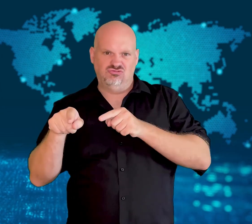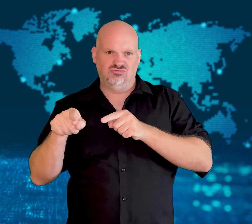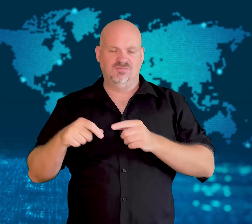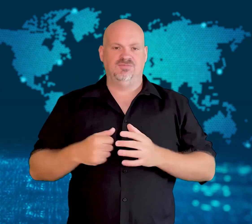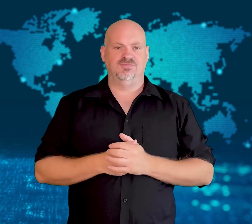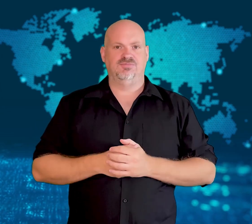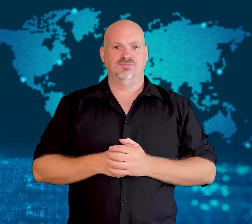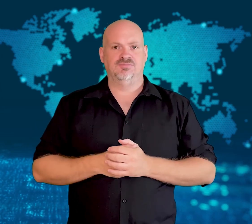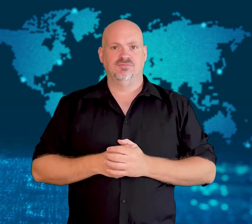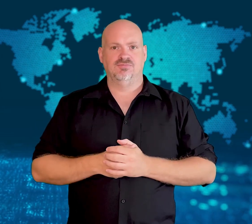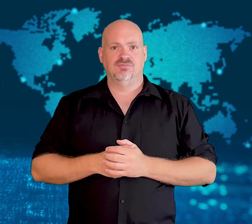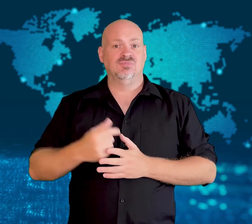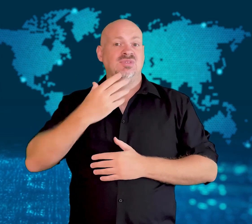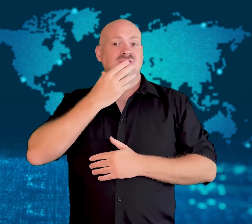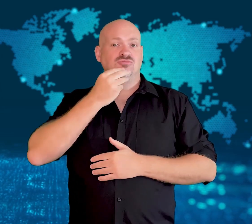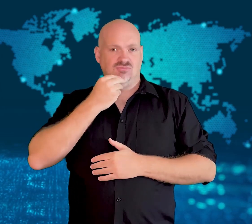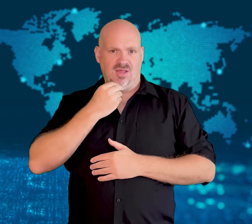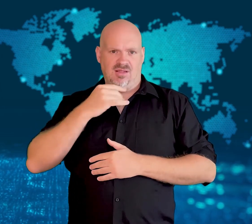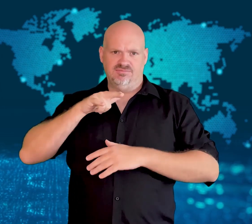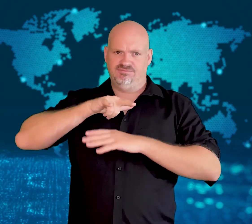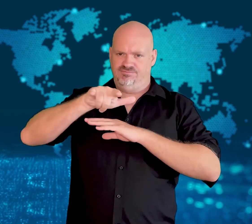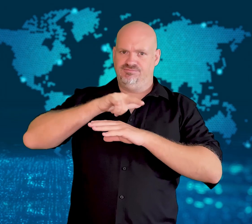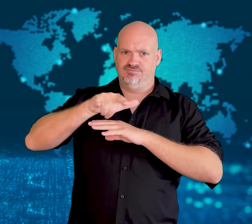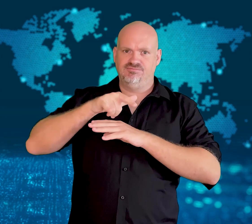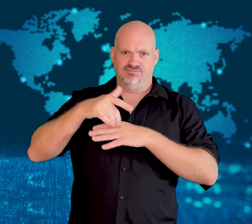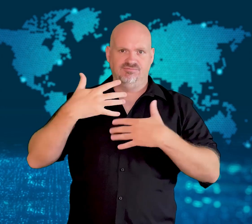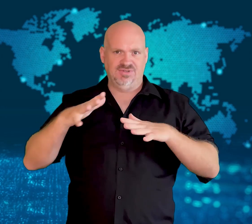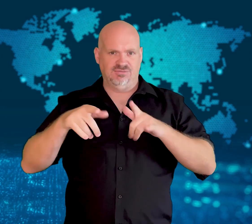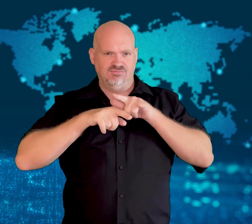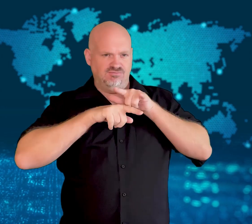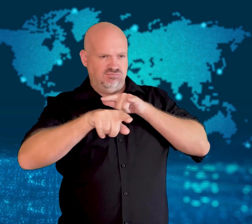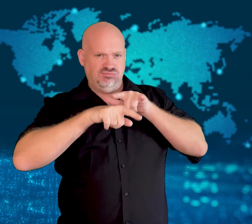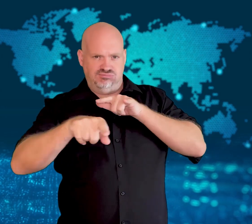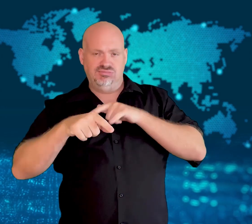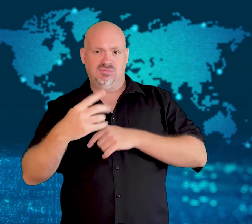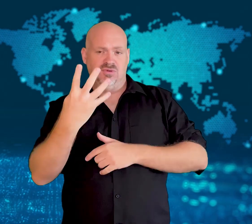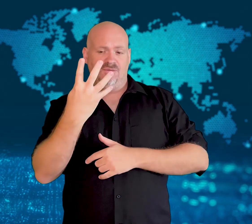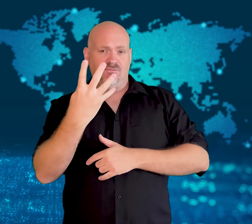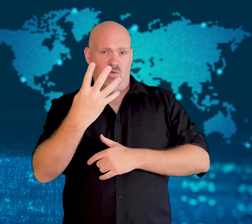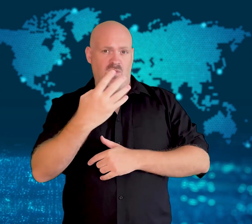When Israeli warplanes struck four residential buildings